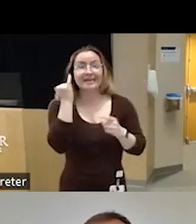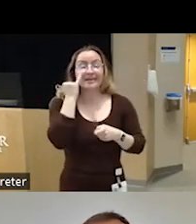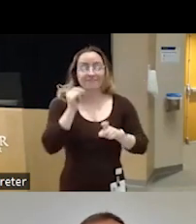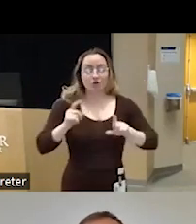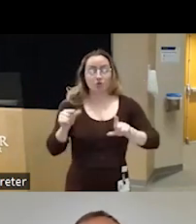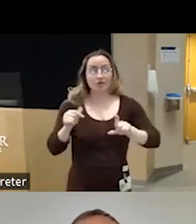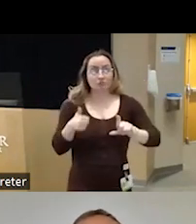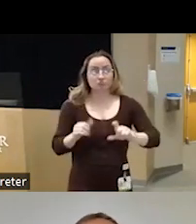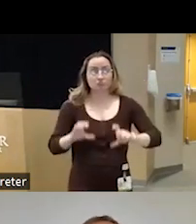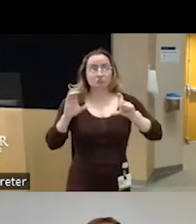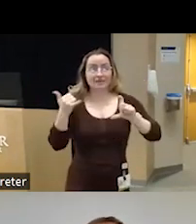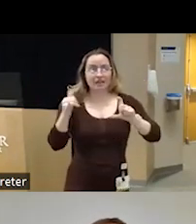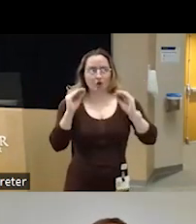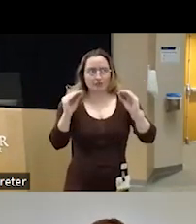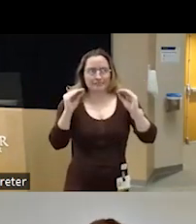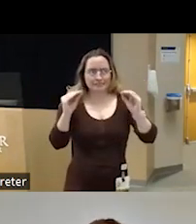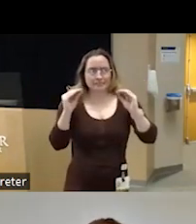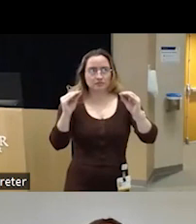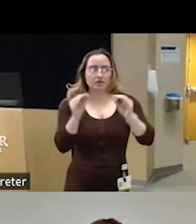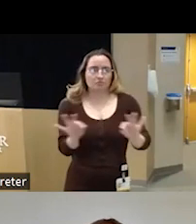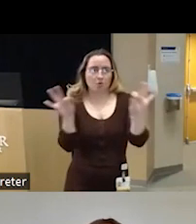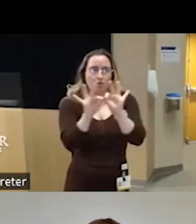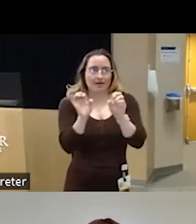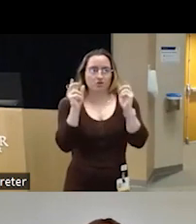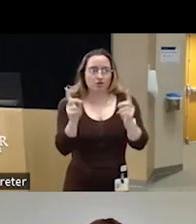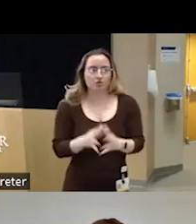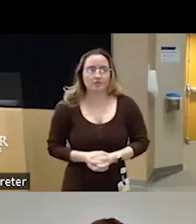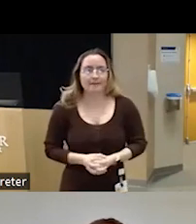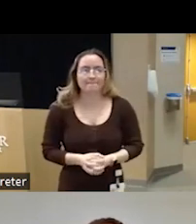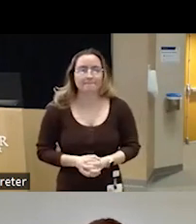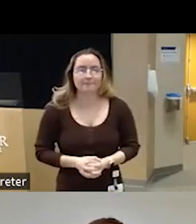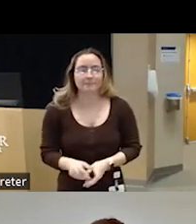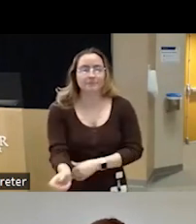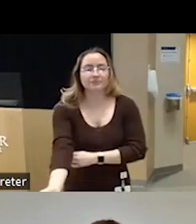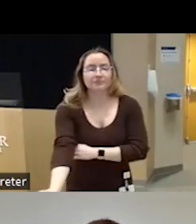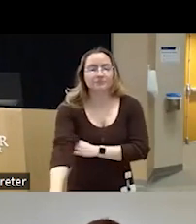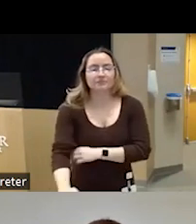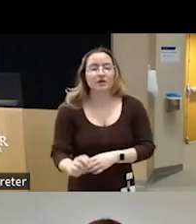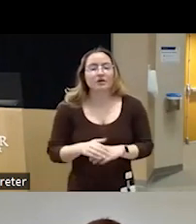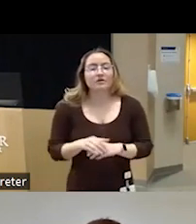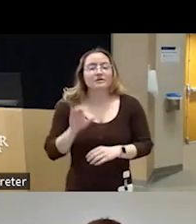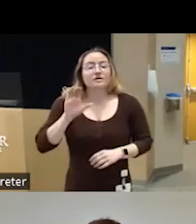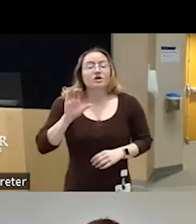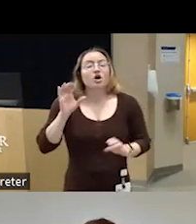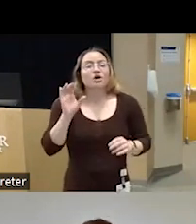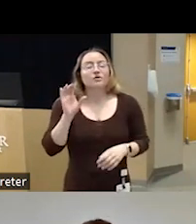Because lowering risk factors for cardiovascular illness really have an effect. now these are